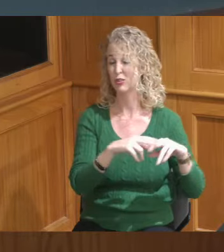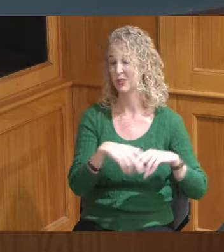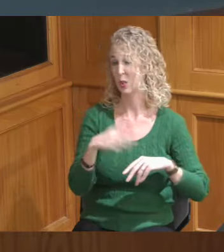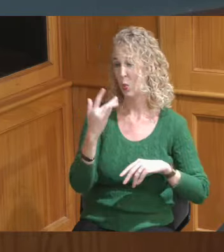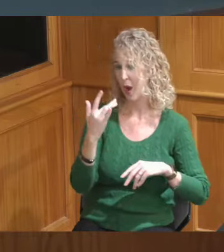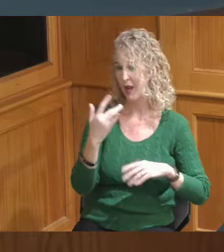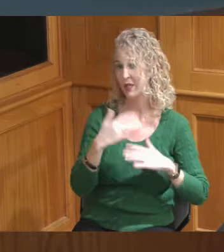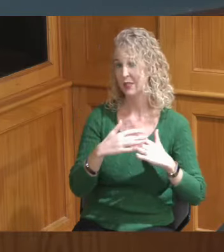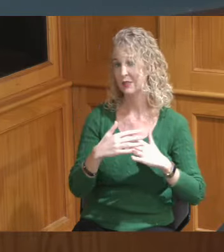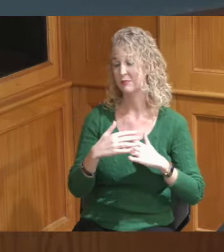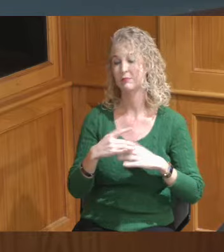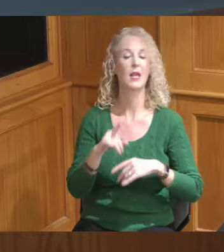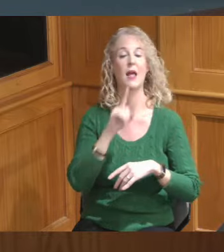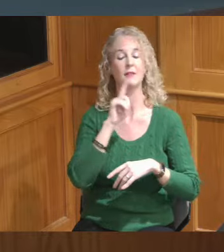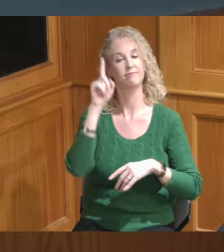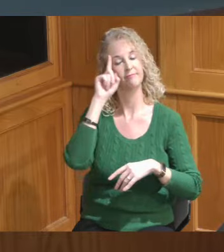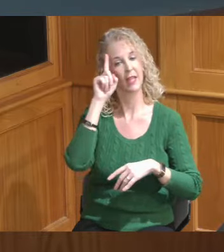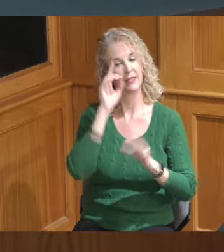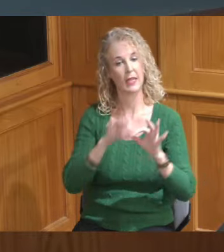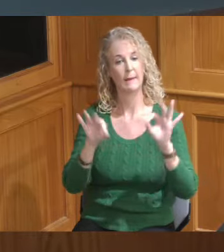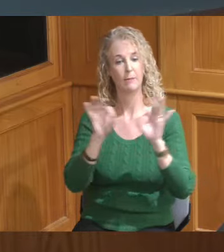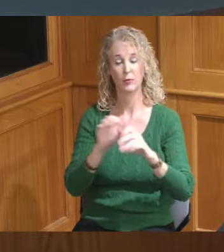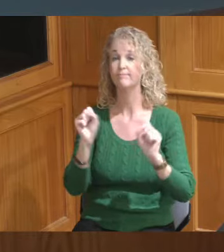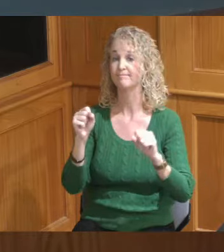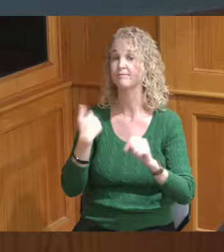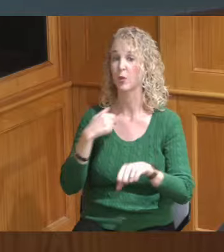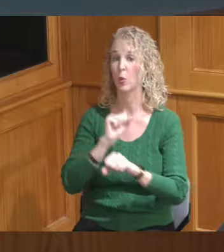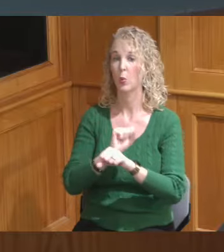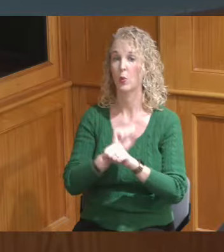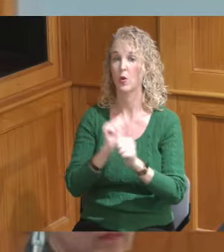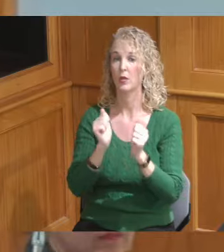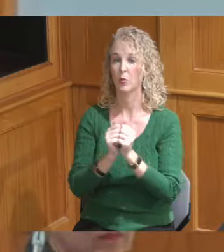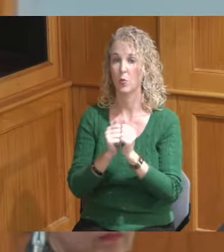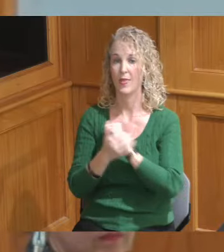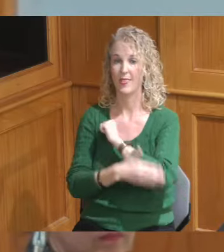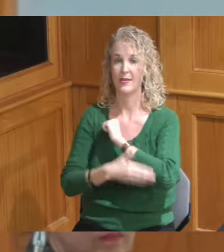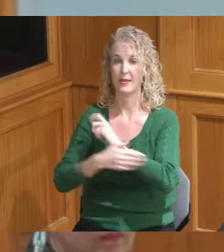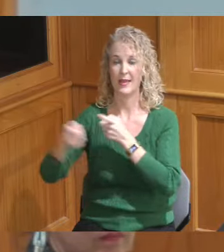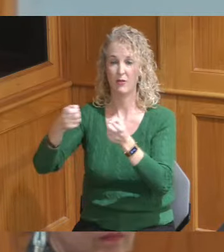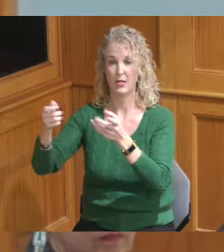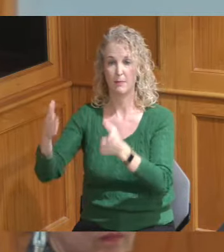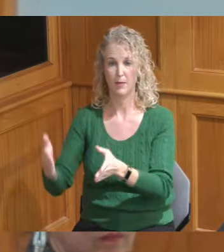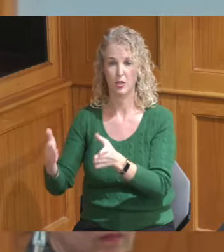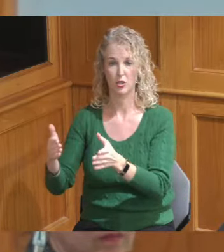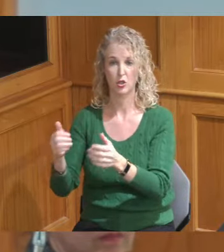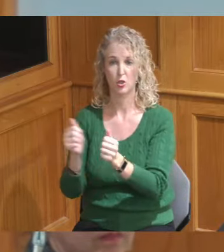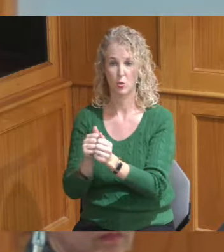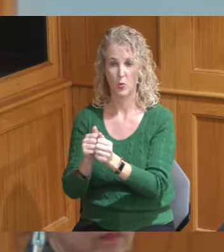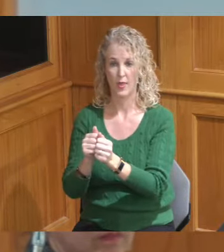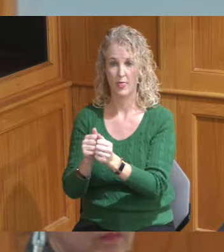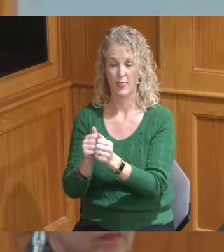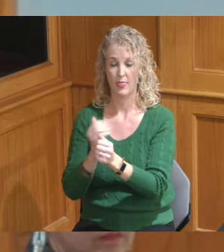because I think it's really important for us to understand that. So that we've been working very closely with the County Administration on the procedures by which we would bring those